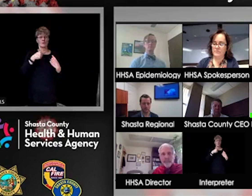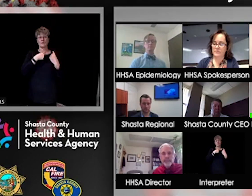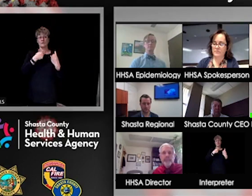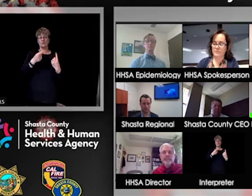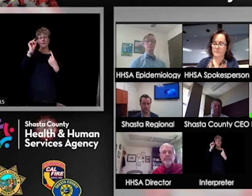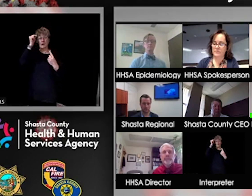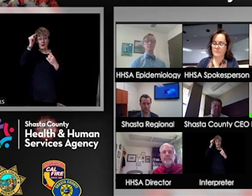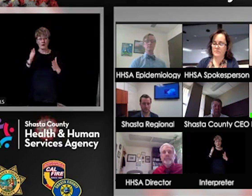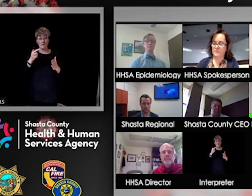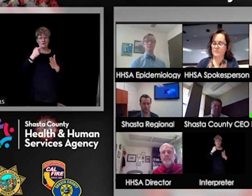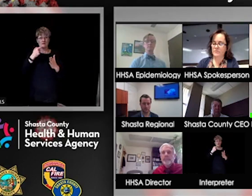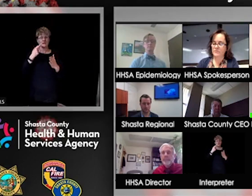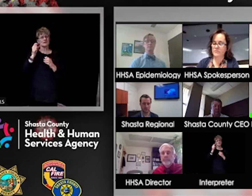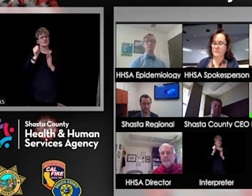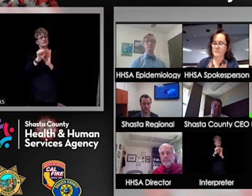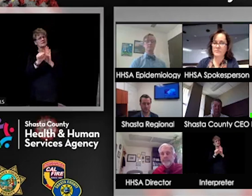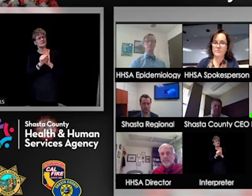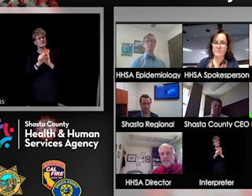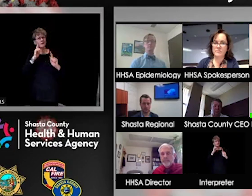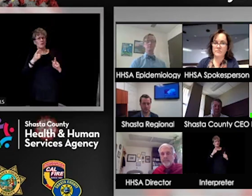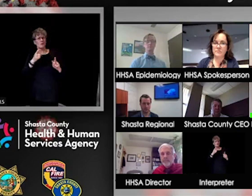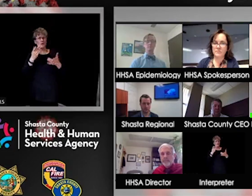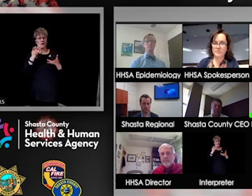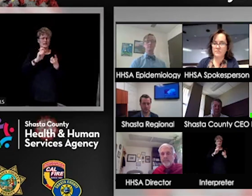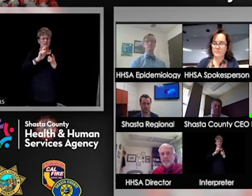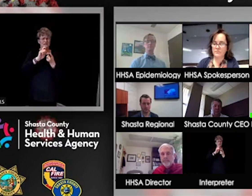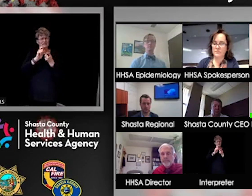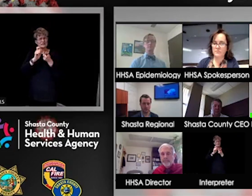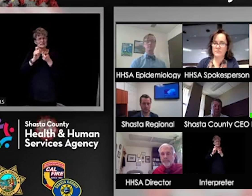evolves we're taking steps to thoughtfully plan and think about measures that will allow